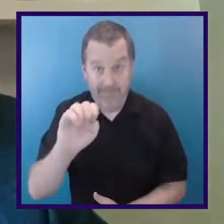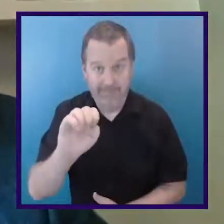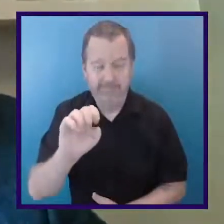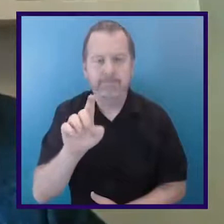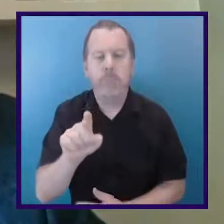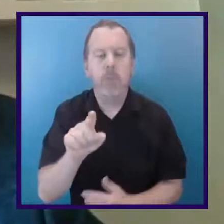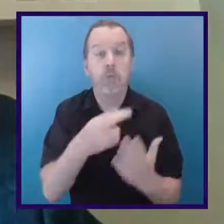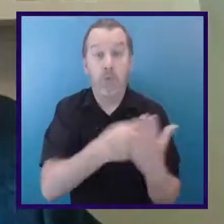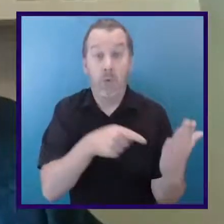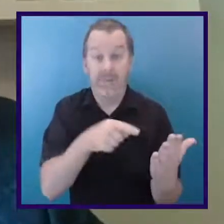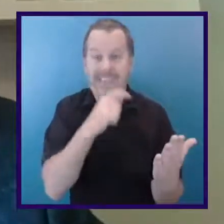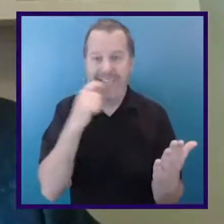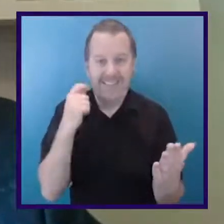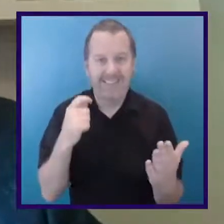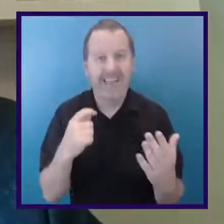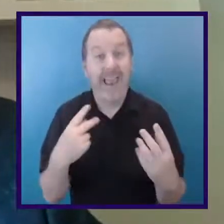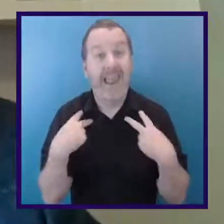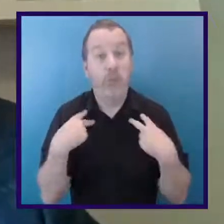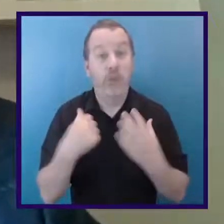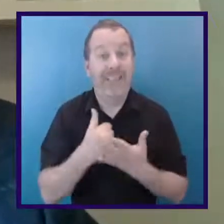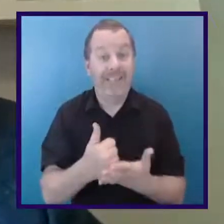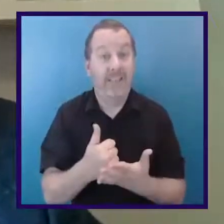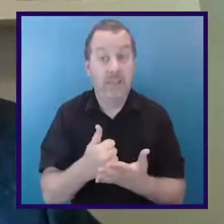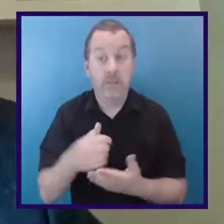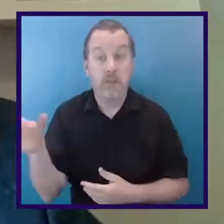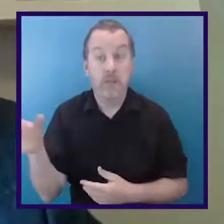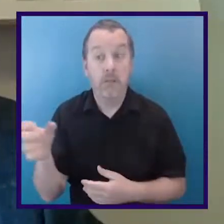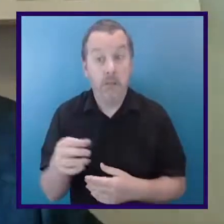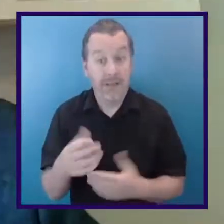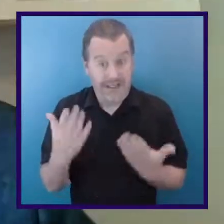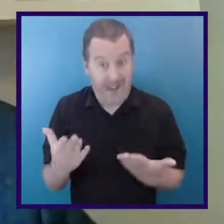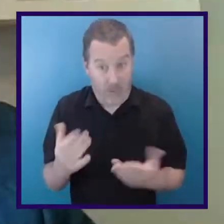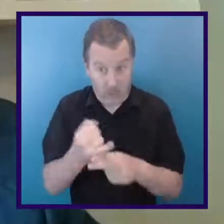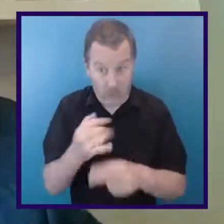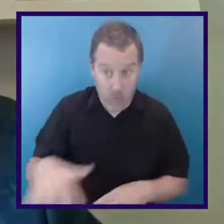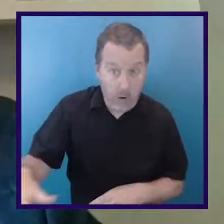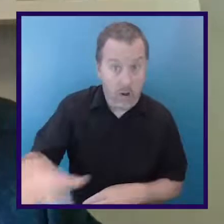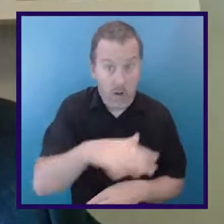So in the report we found that a language assistants are reasonably healthy in our schools